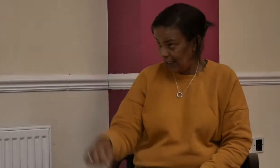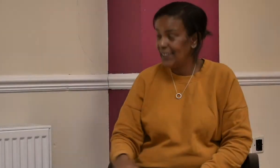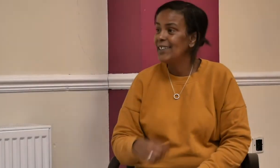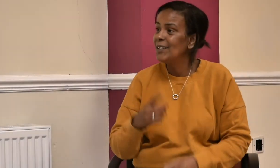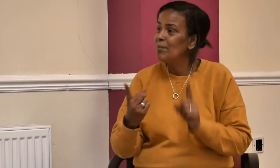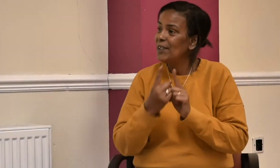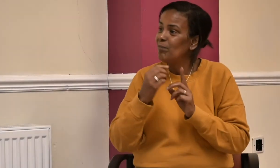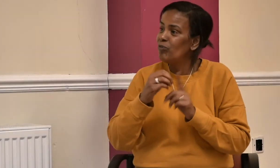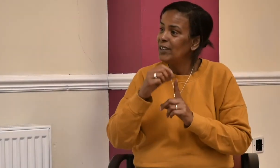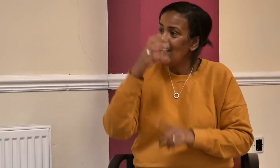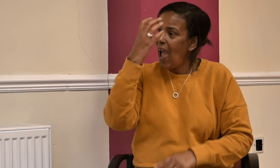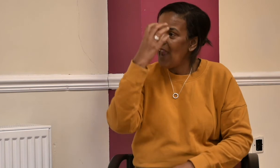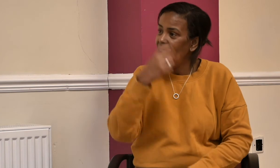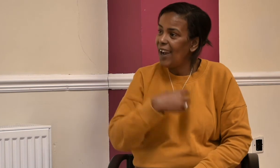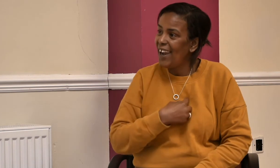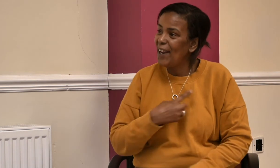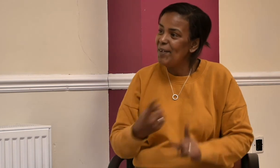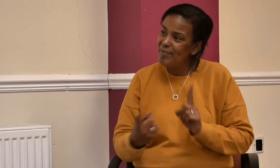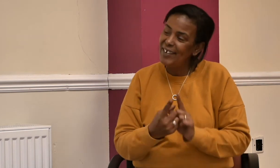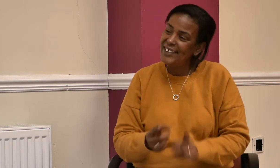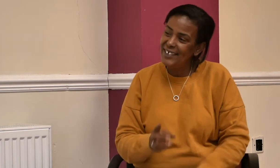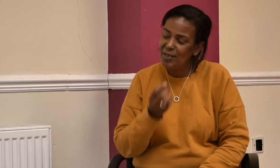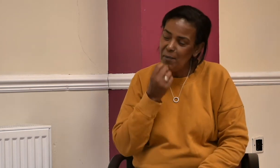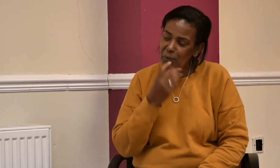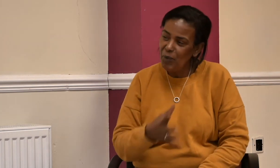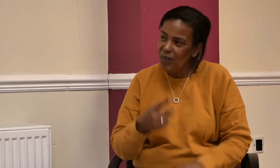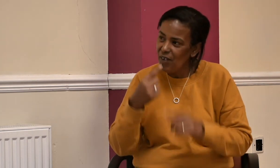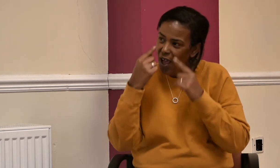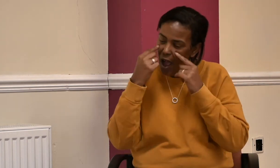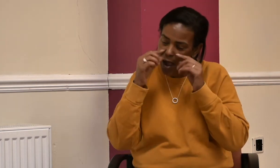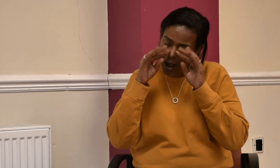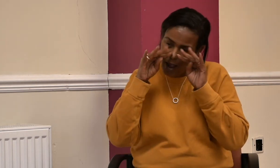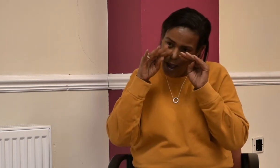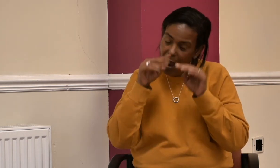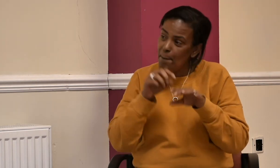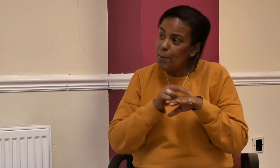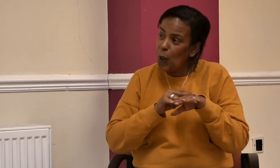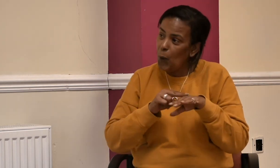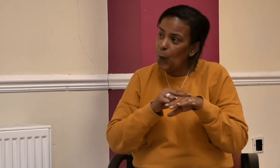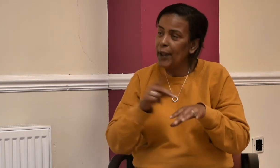Yes, I met Prince Diana. She had beautiful blue eyes.